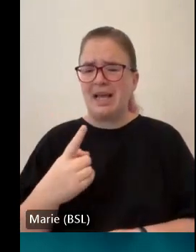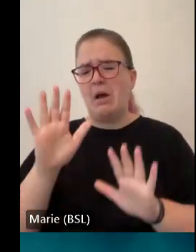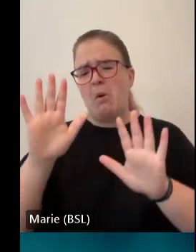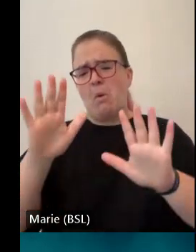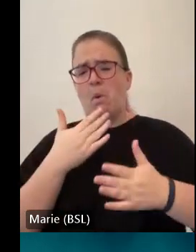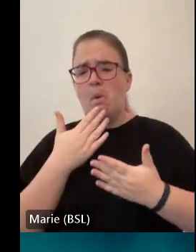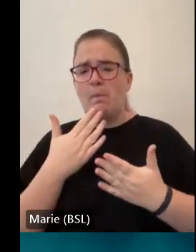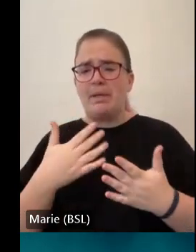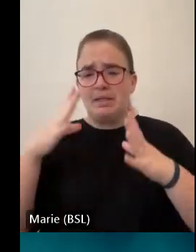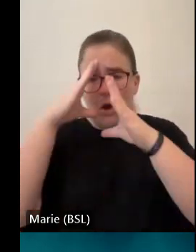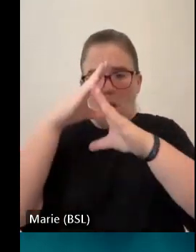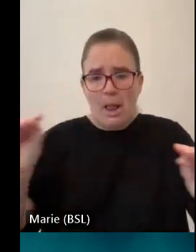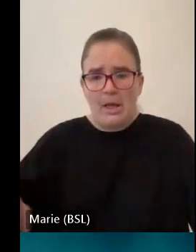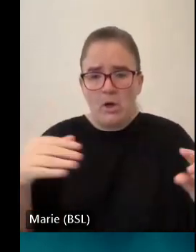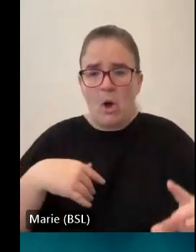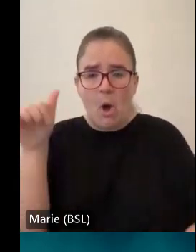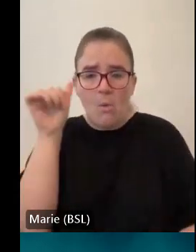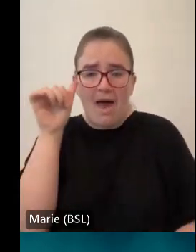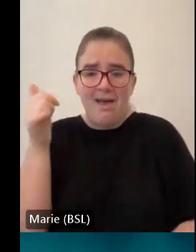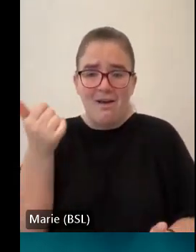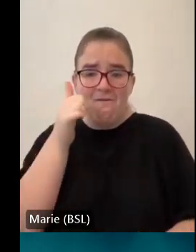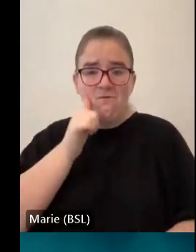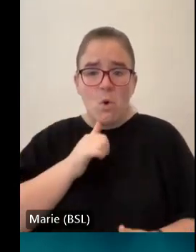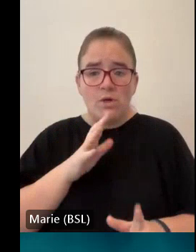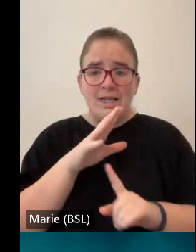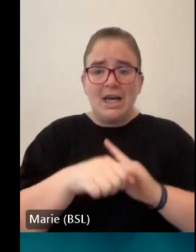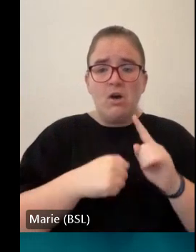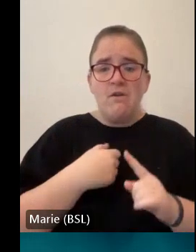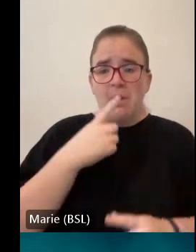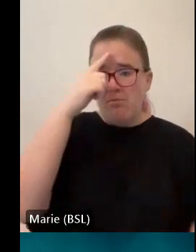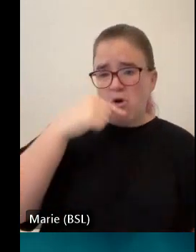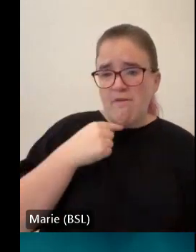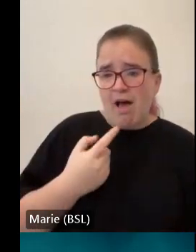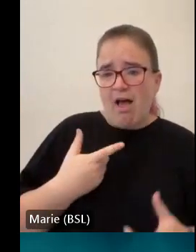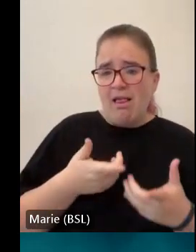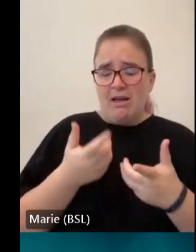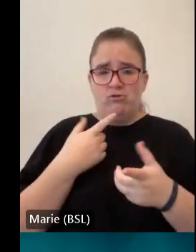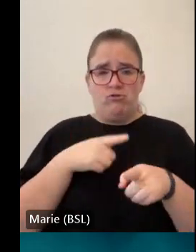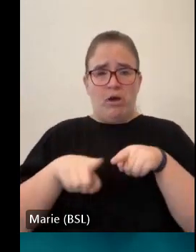well, to warn people of the imposters being trying to impersonate them.